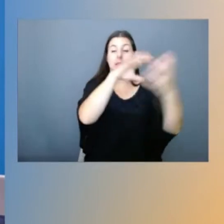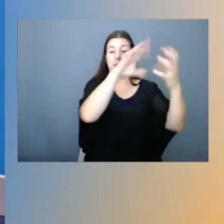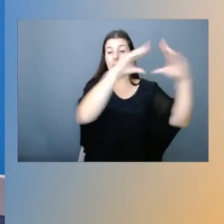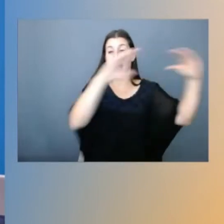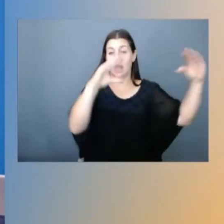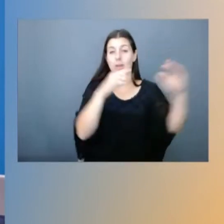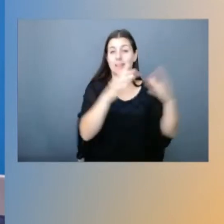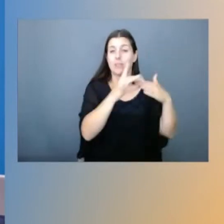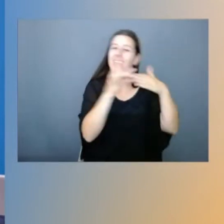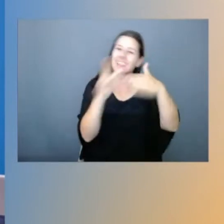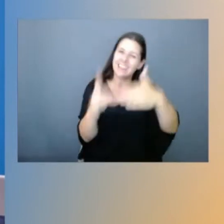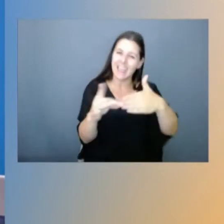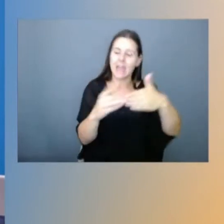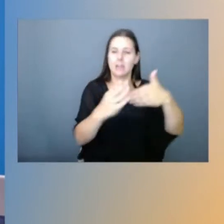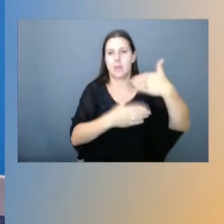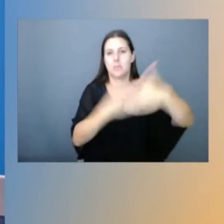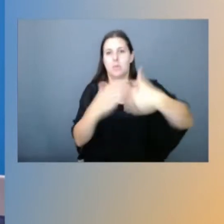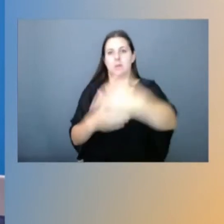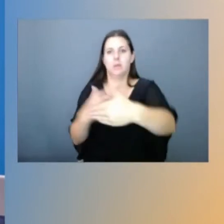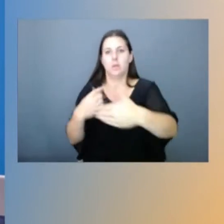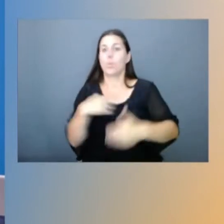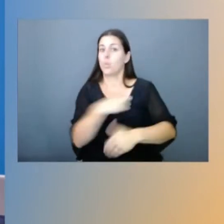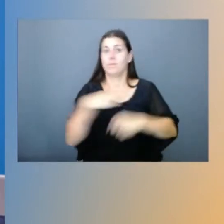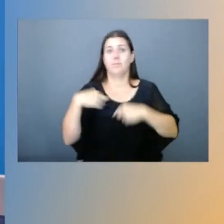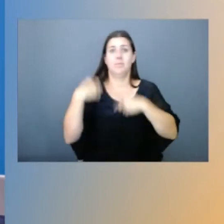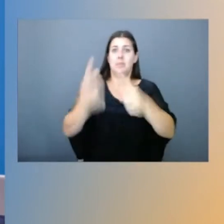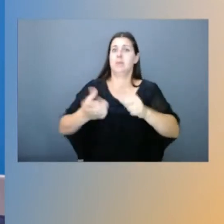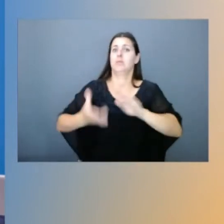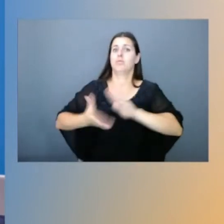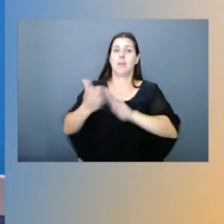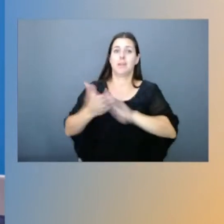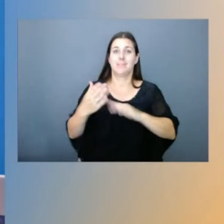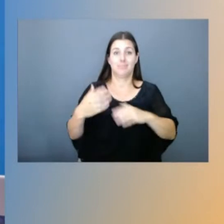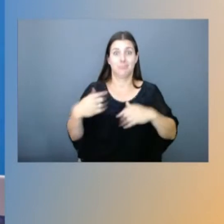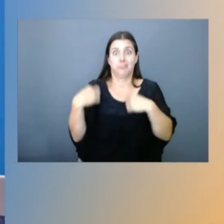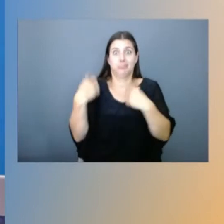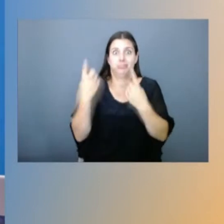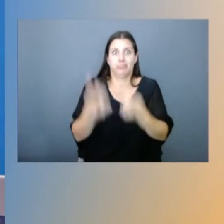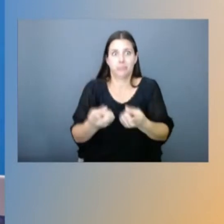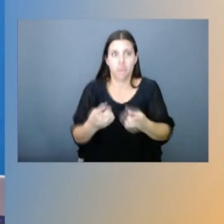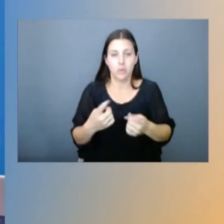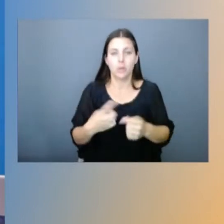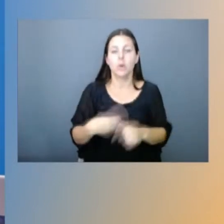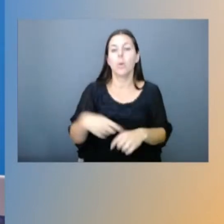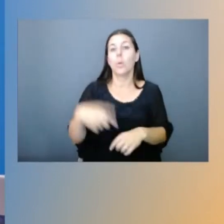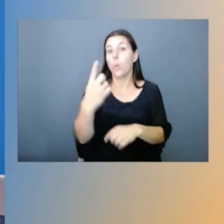so we have been running this for quite some time and one of the flagship products that we have is I3,